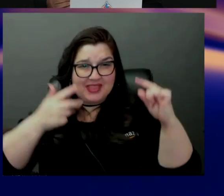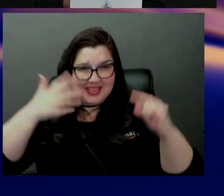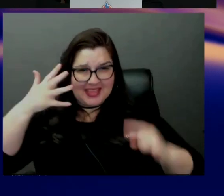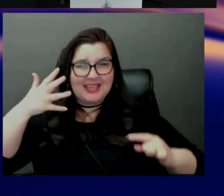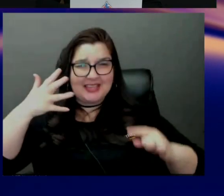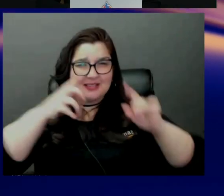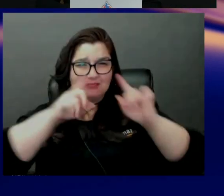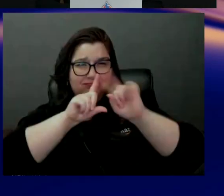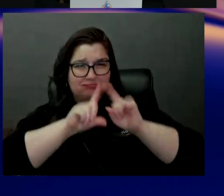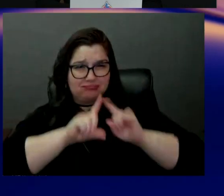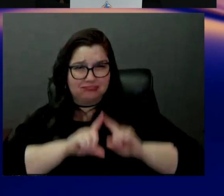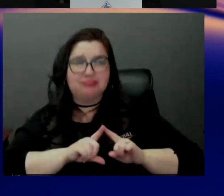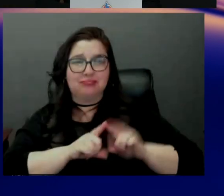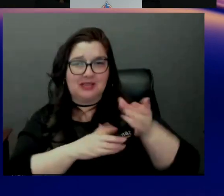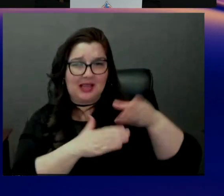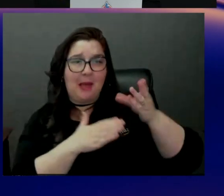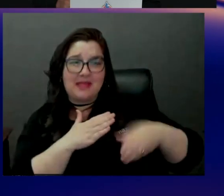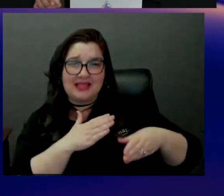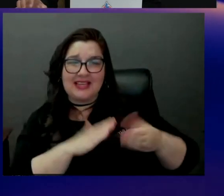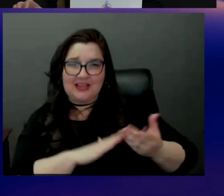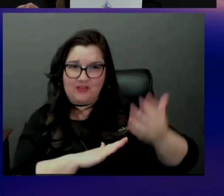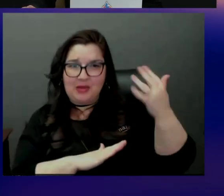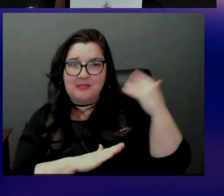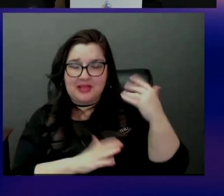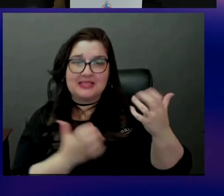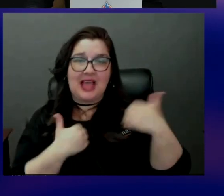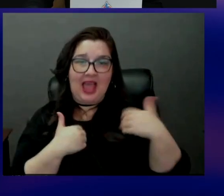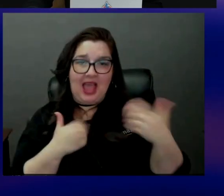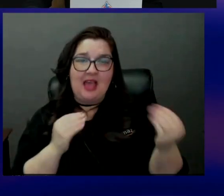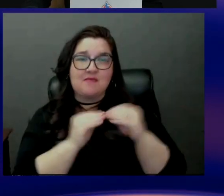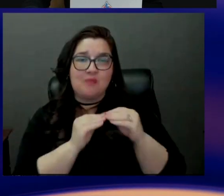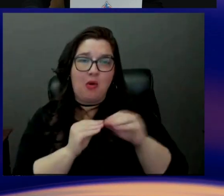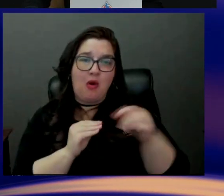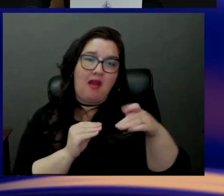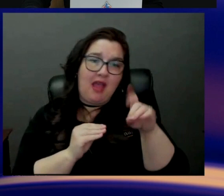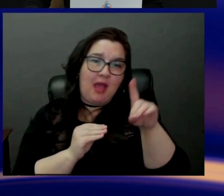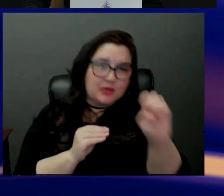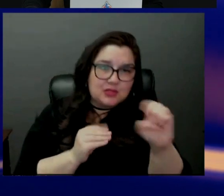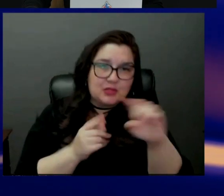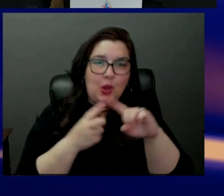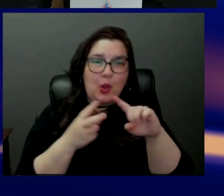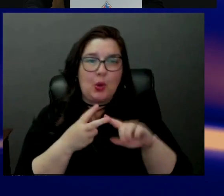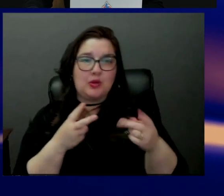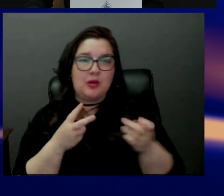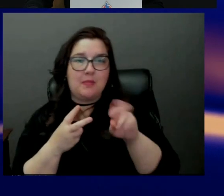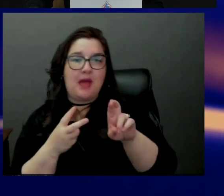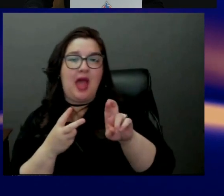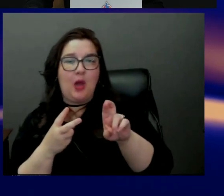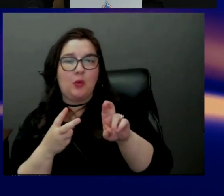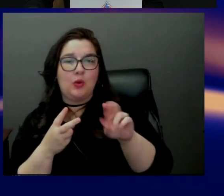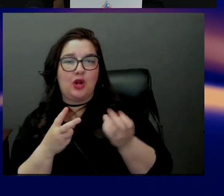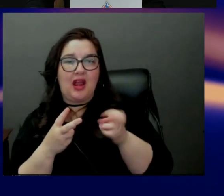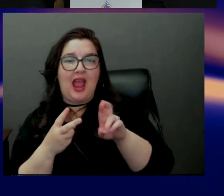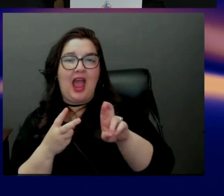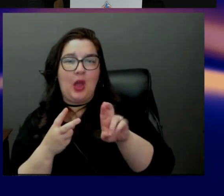from the past. We have some additional series episodes for the Power Hour SysOps. And let's see here, let's take a look at those.